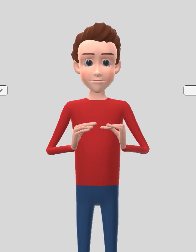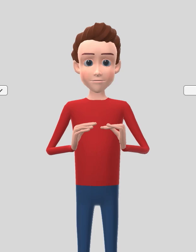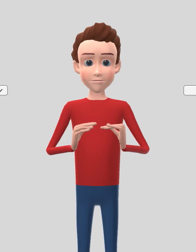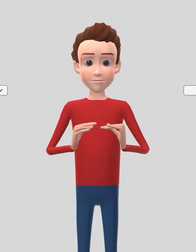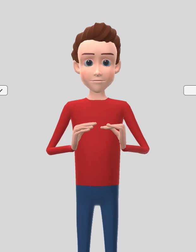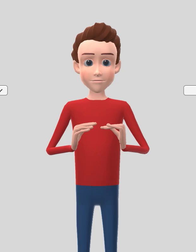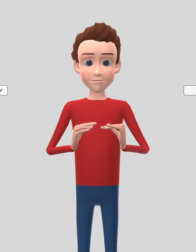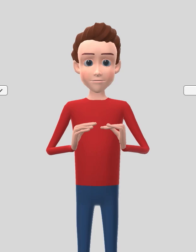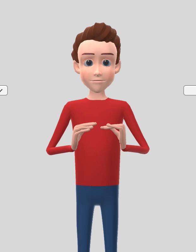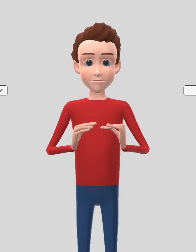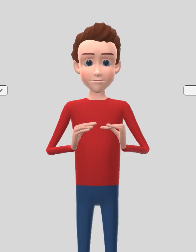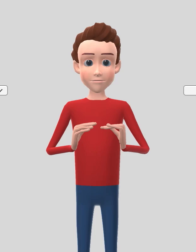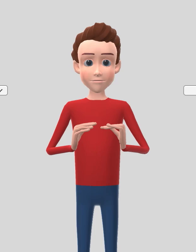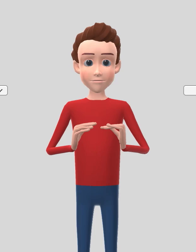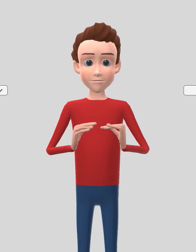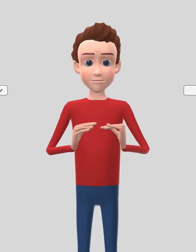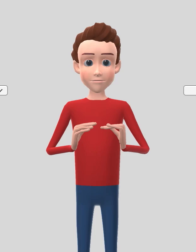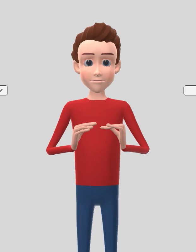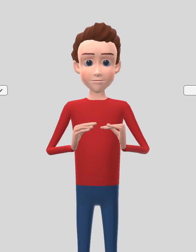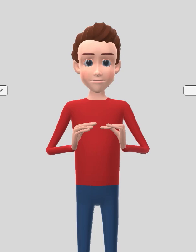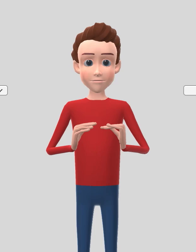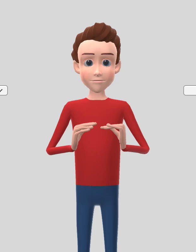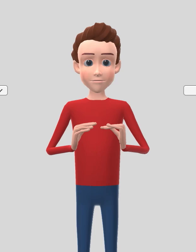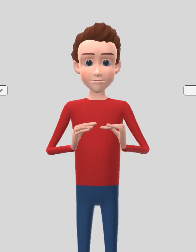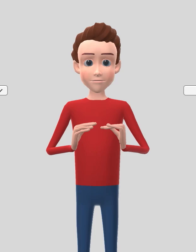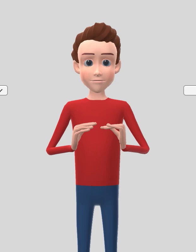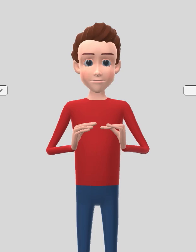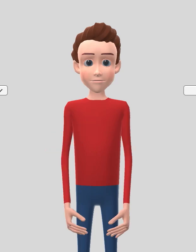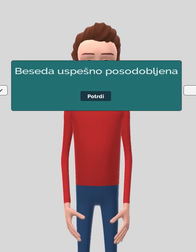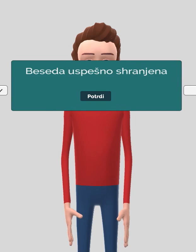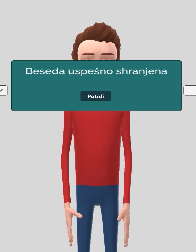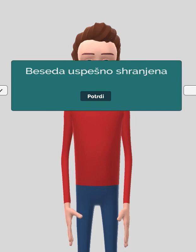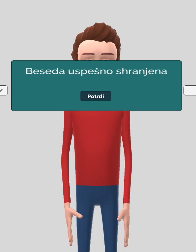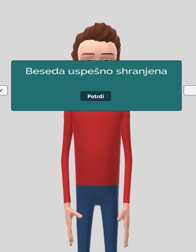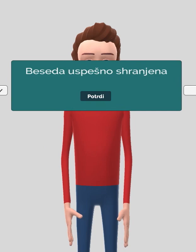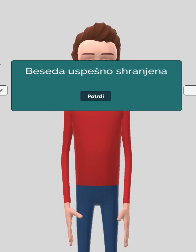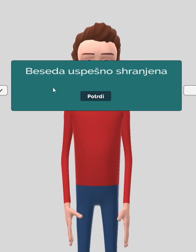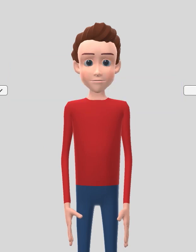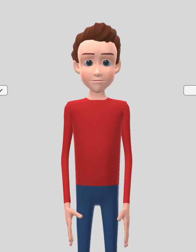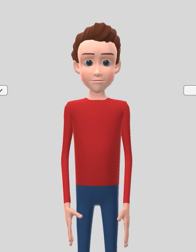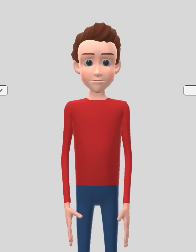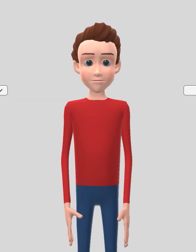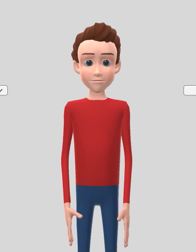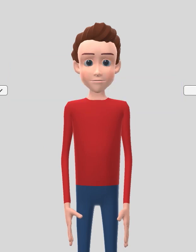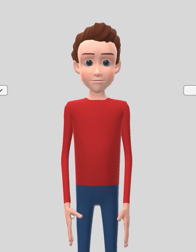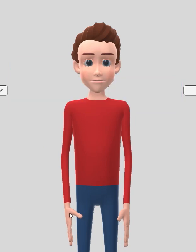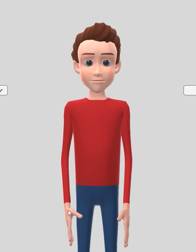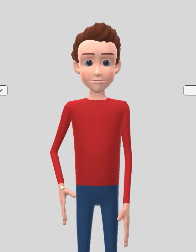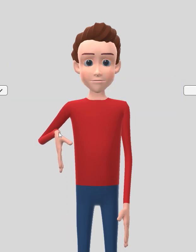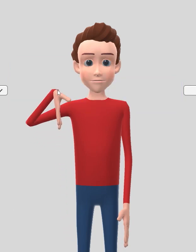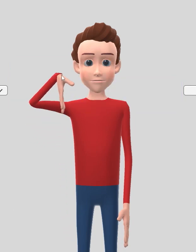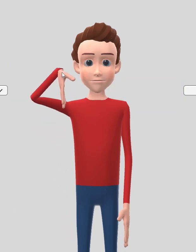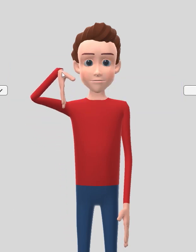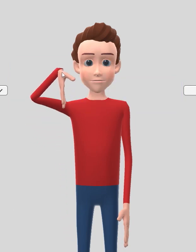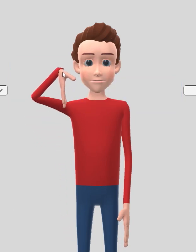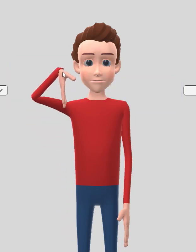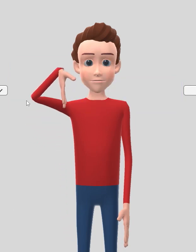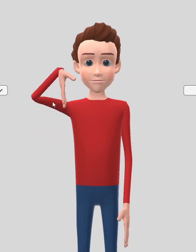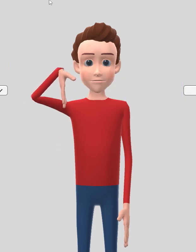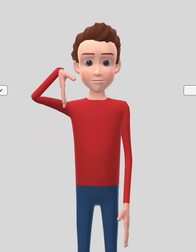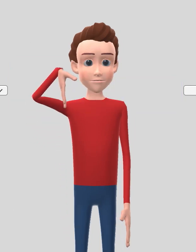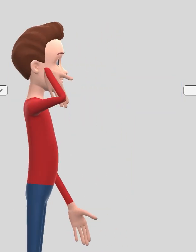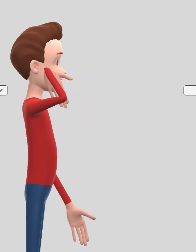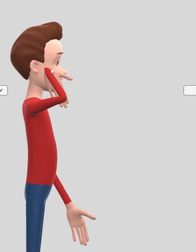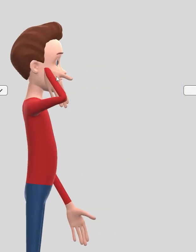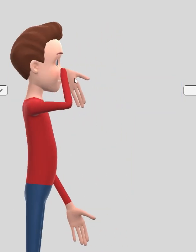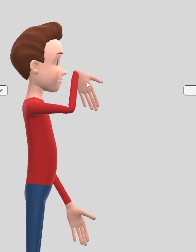adjustments, and once finished save the sign. Next we will make the sign for a "person". We will first